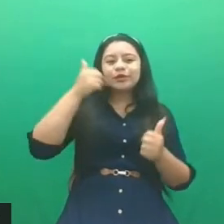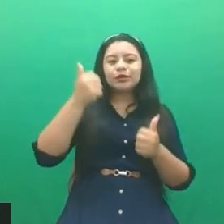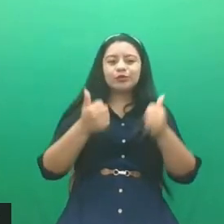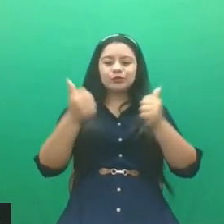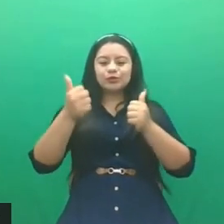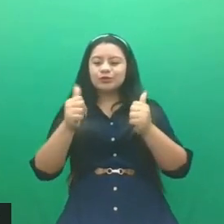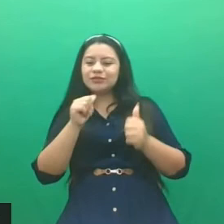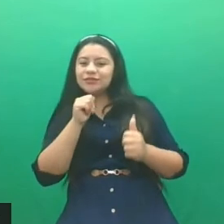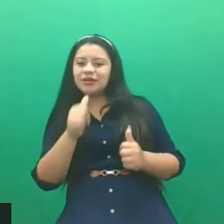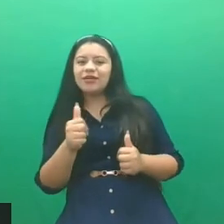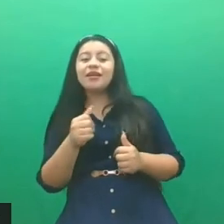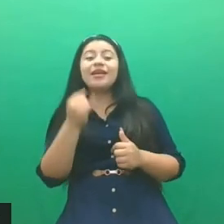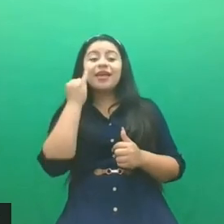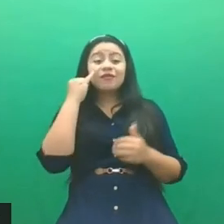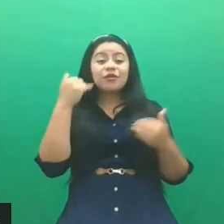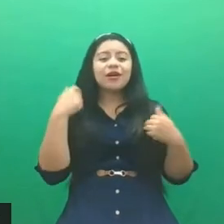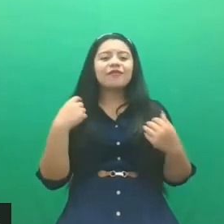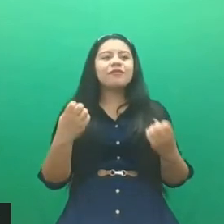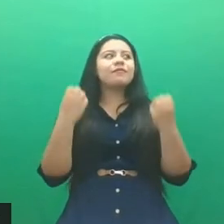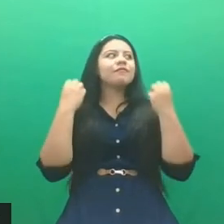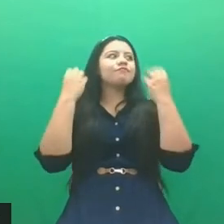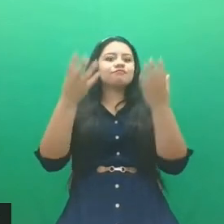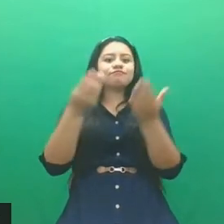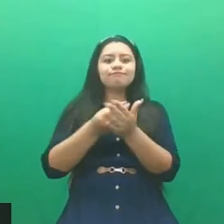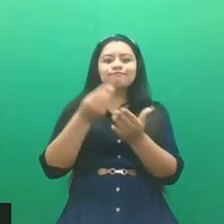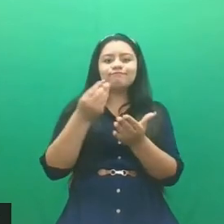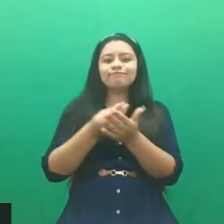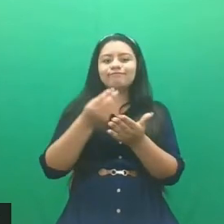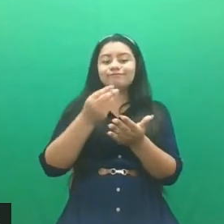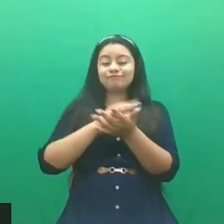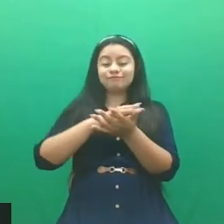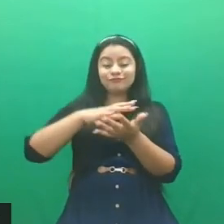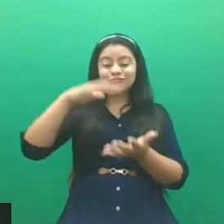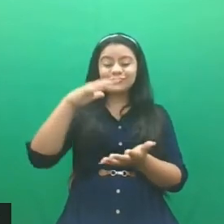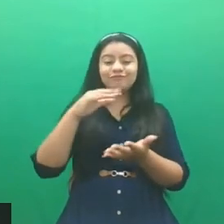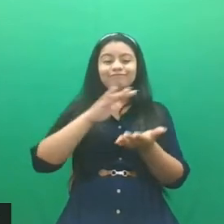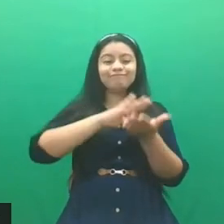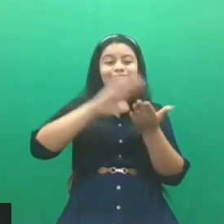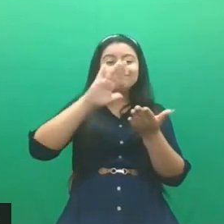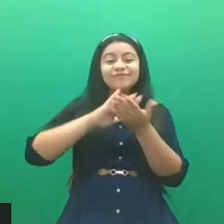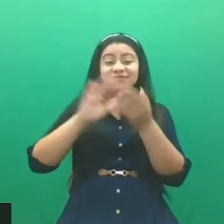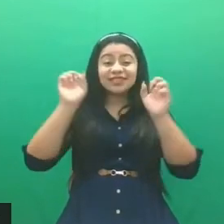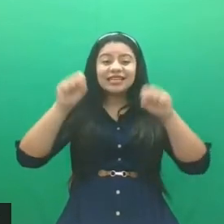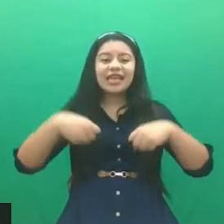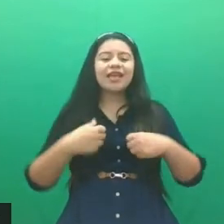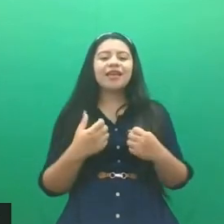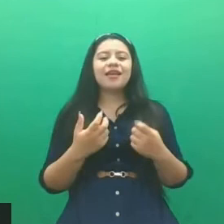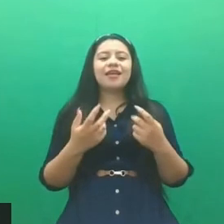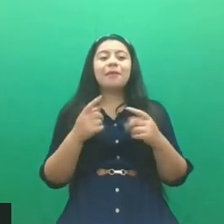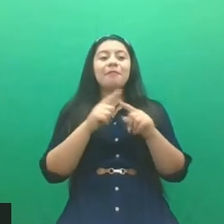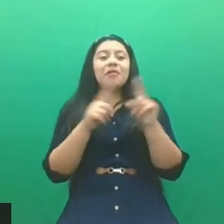of dollars to spend on an online collection and are essentially achieving the exact same outcome